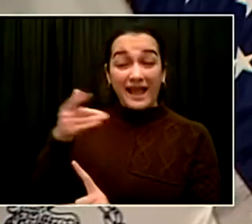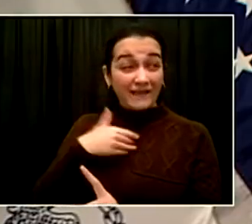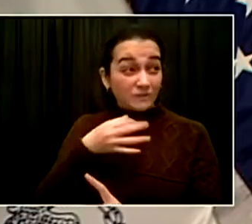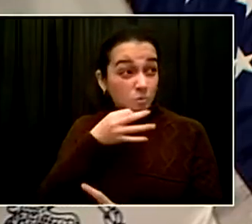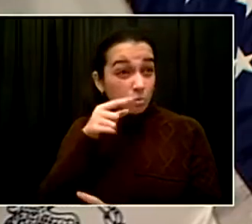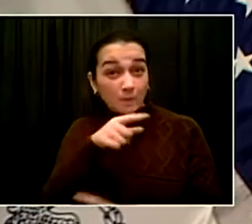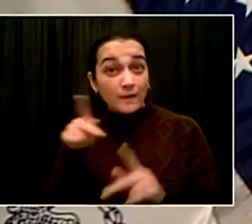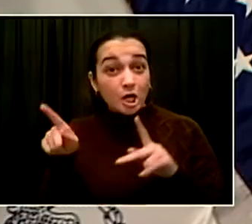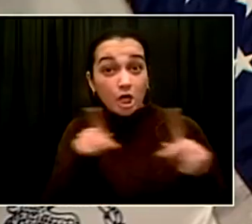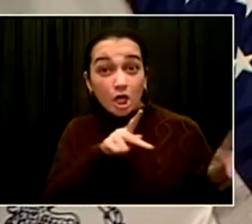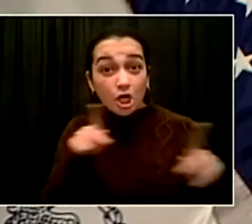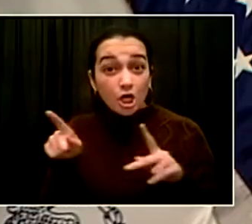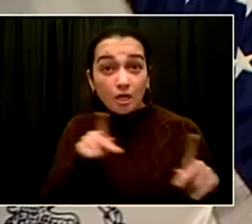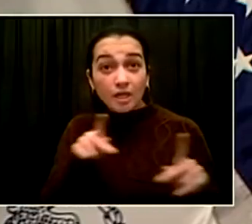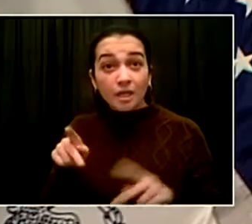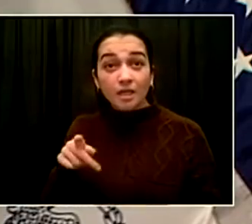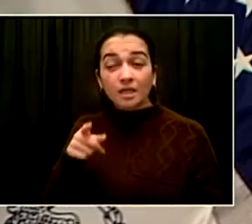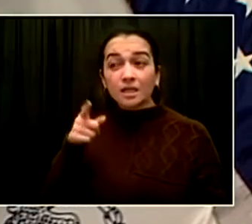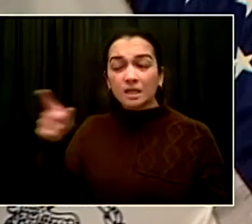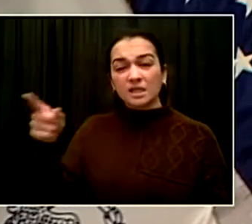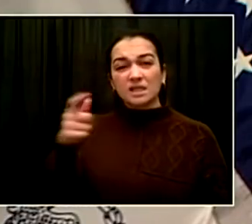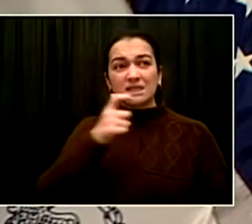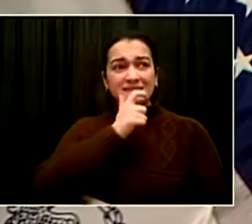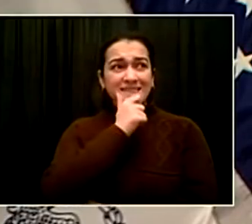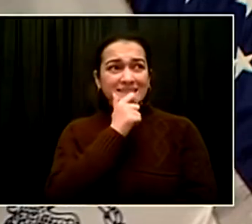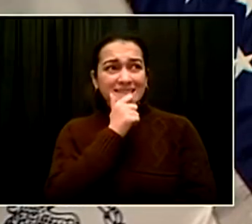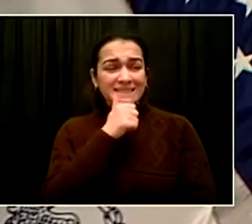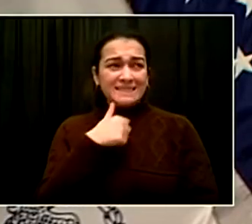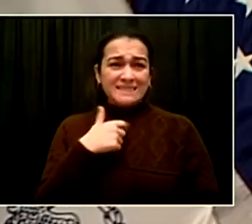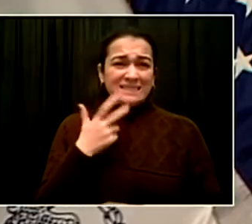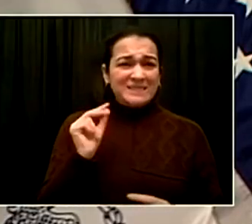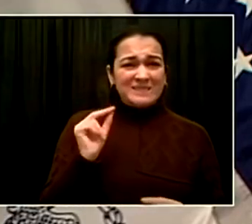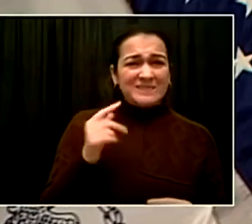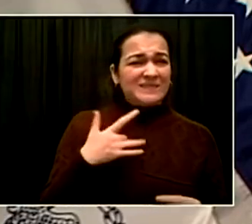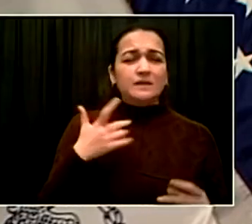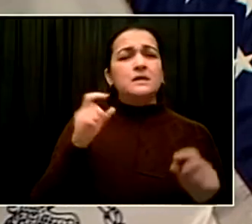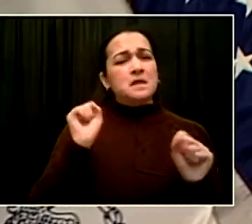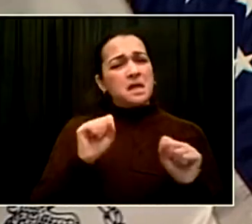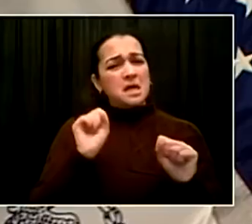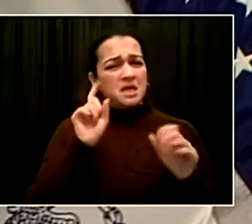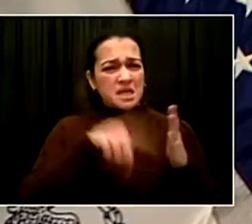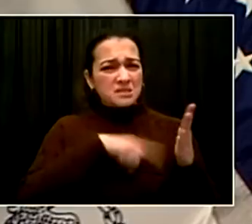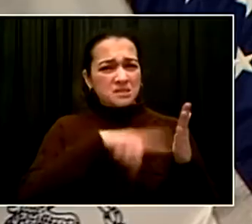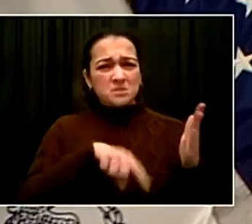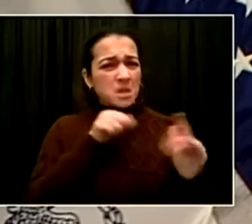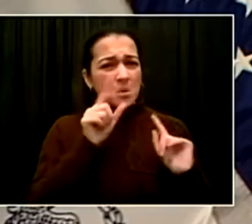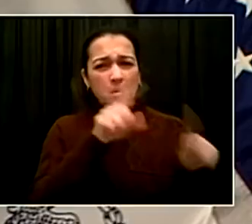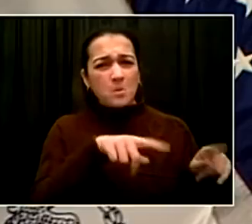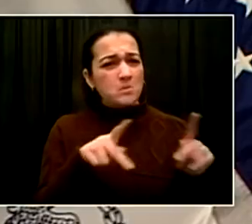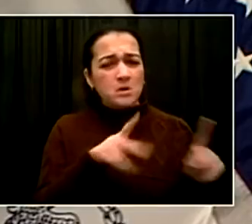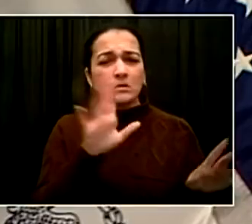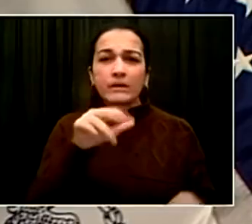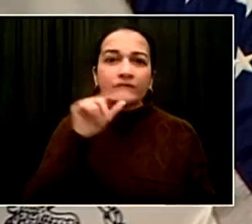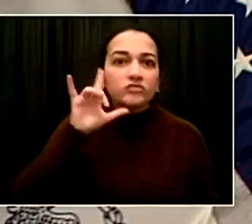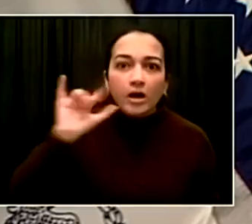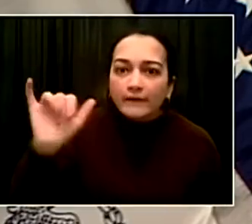IF THERE'S AN OPTIONAL EVENT, IT'S OKAY TO SKIP FOR A PERIOD OF FOUR WEEKS AND IT'S